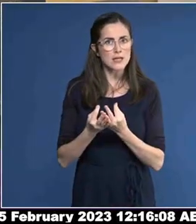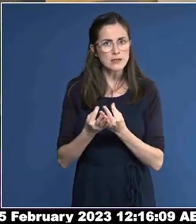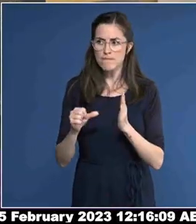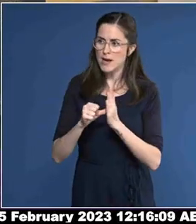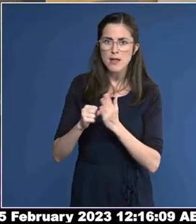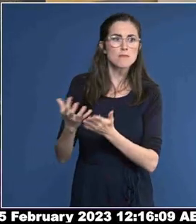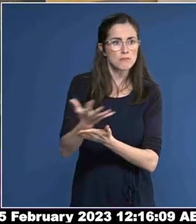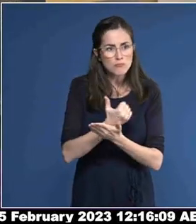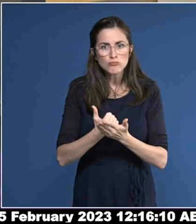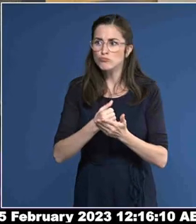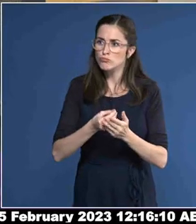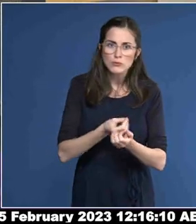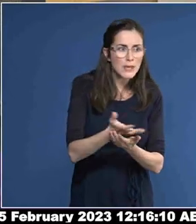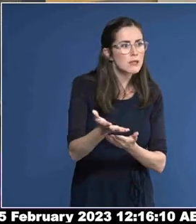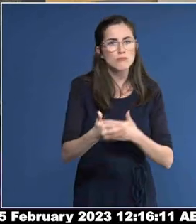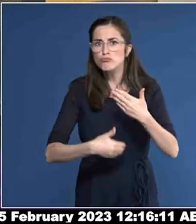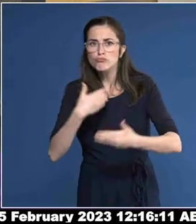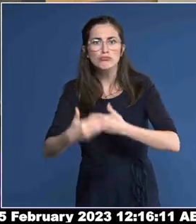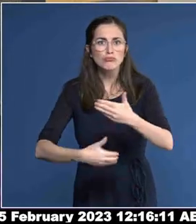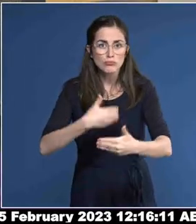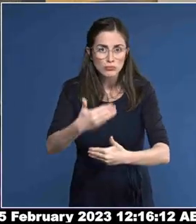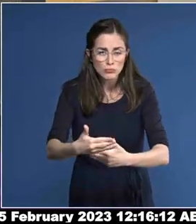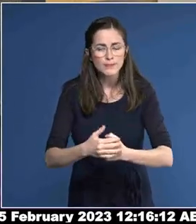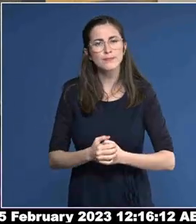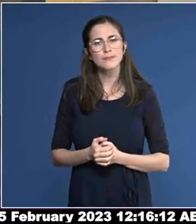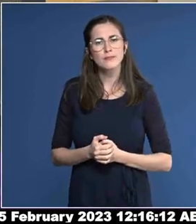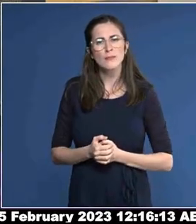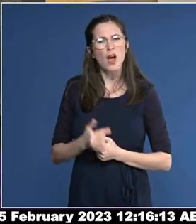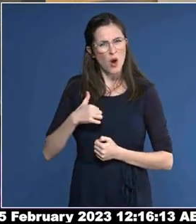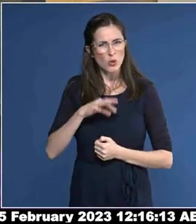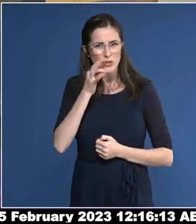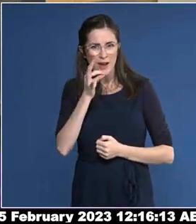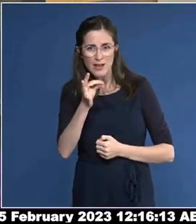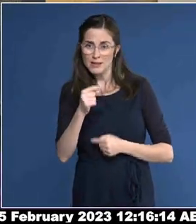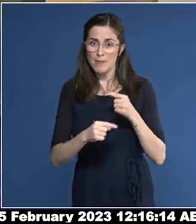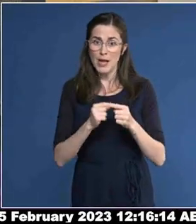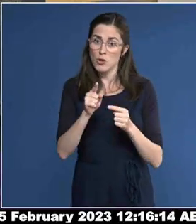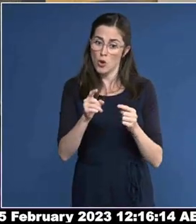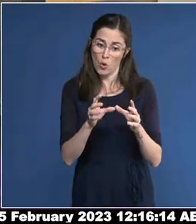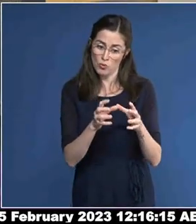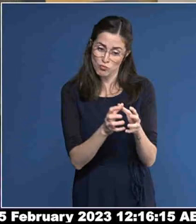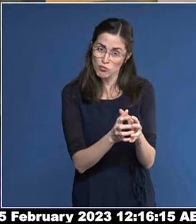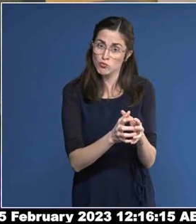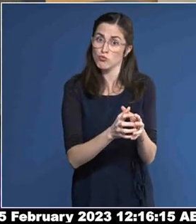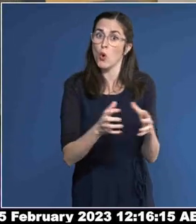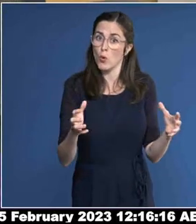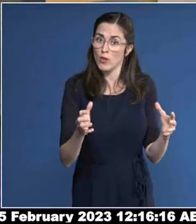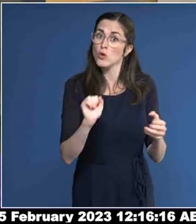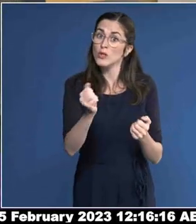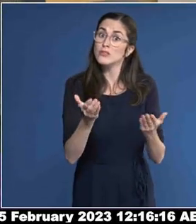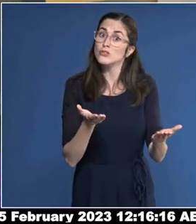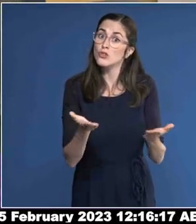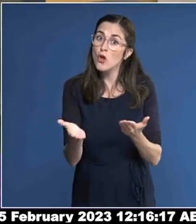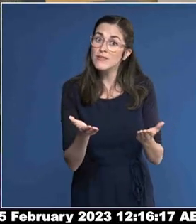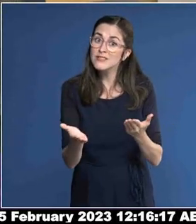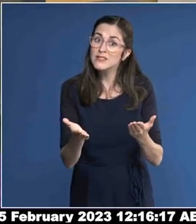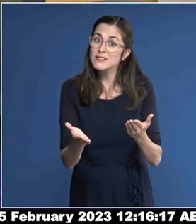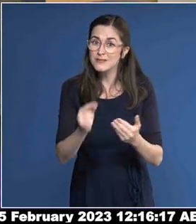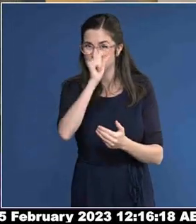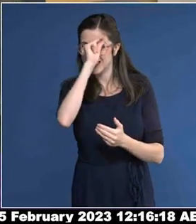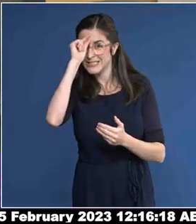But the sense of organisational growth as a key objective of Afford, does that remain the